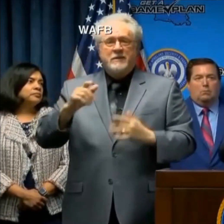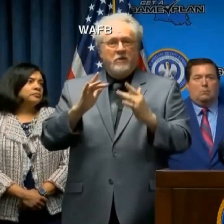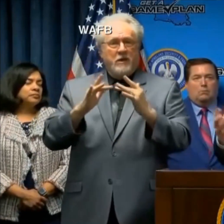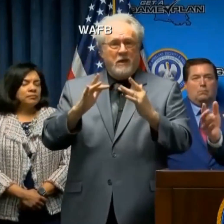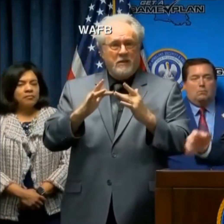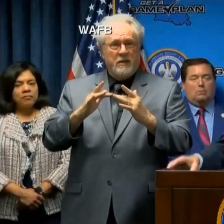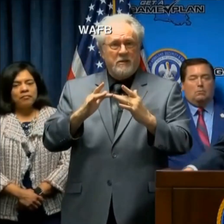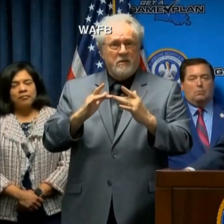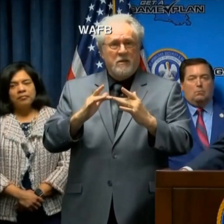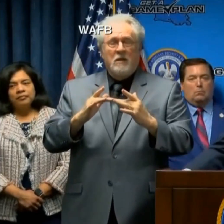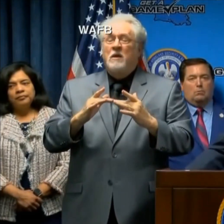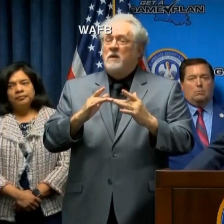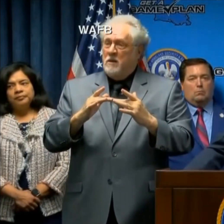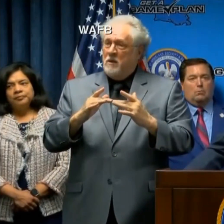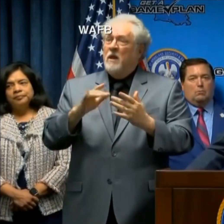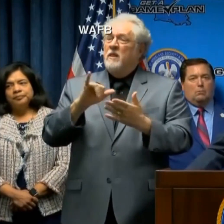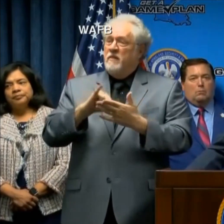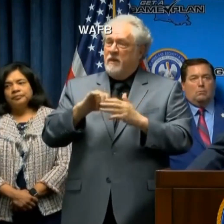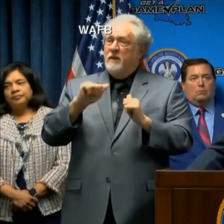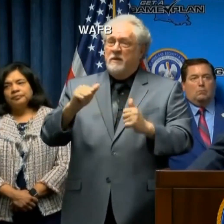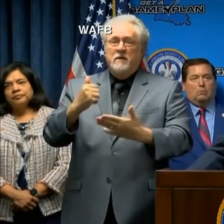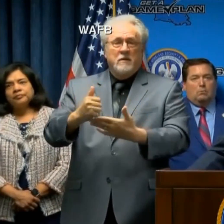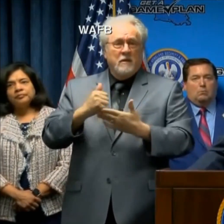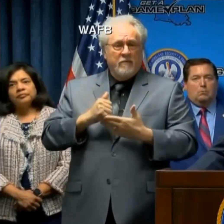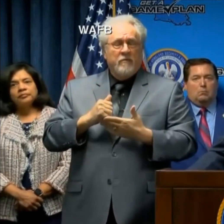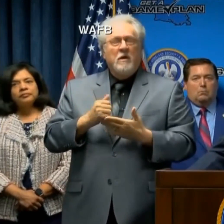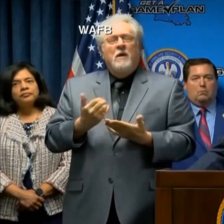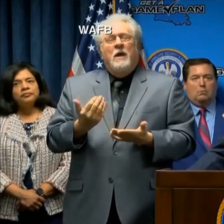and so forth I think I think can be helpful again we're trying to make sure